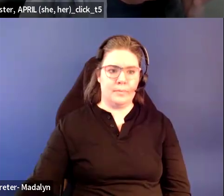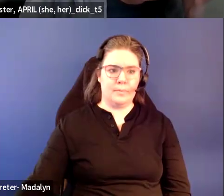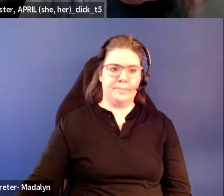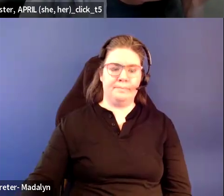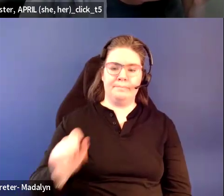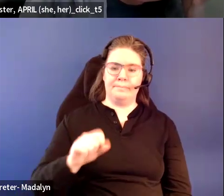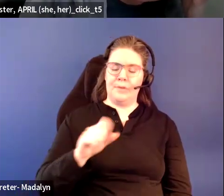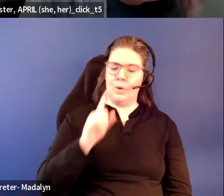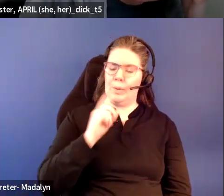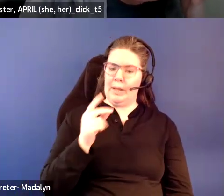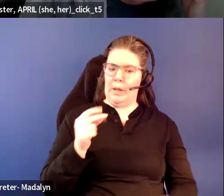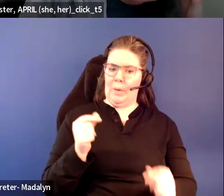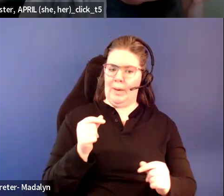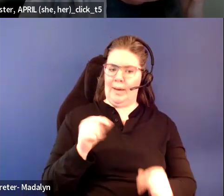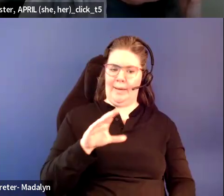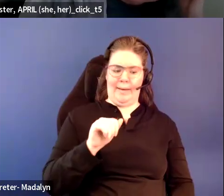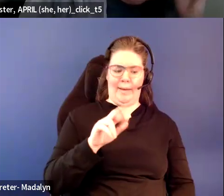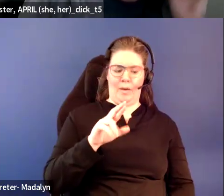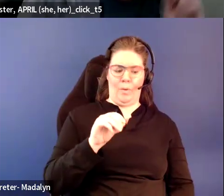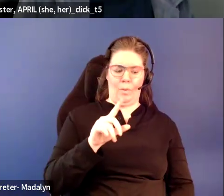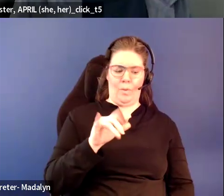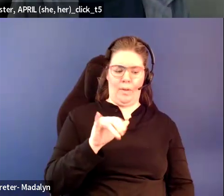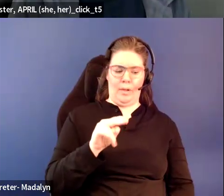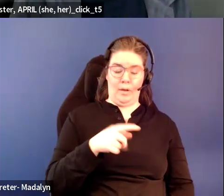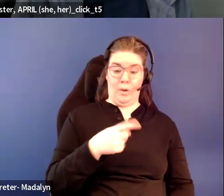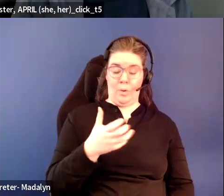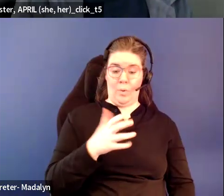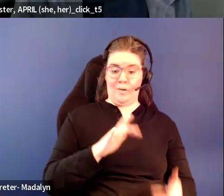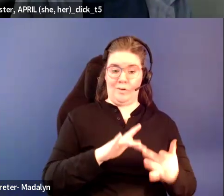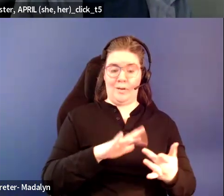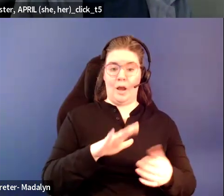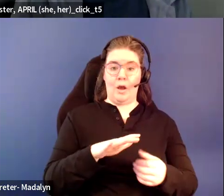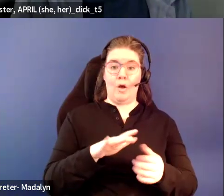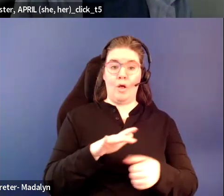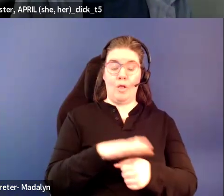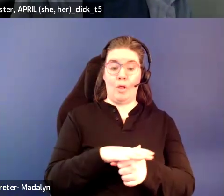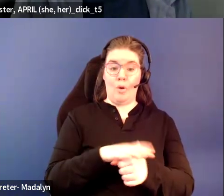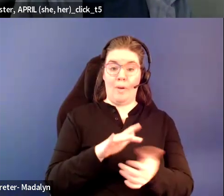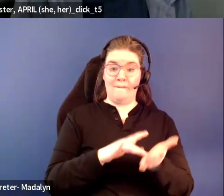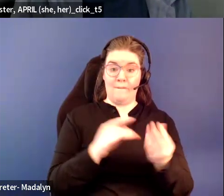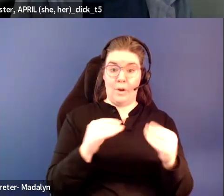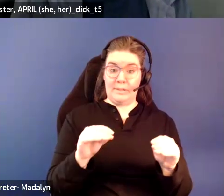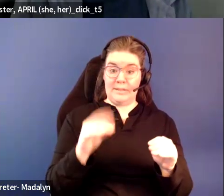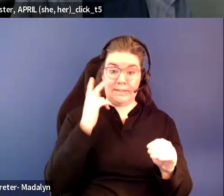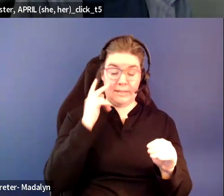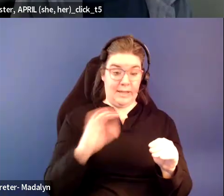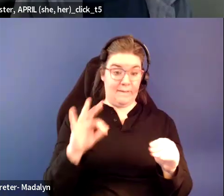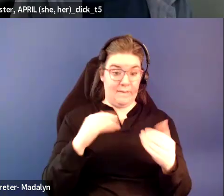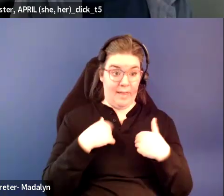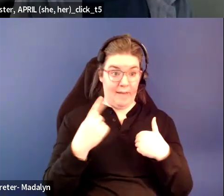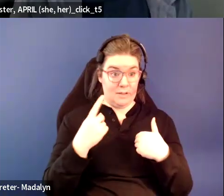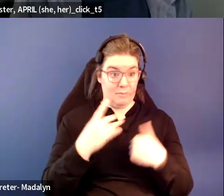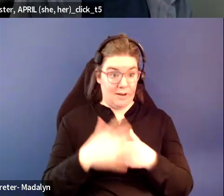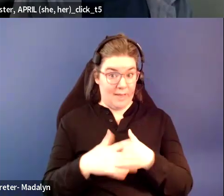Elissa w/ APRIL: Carolyn, you also might want to reach out to your local pharmacies and see if they have someone available to administer the vaccines.